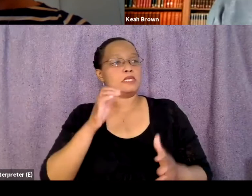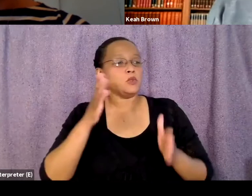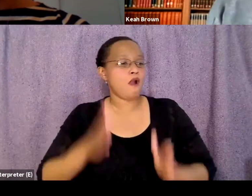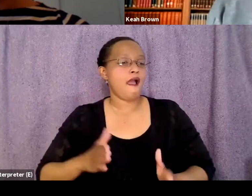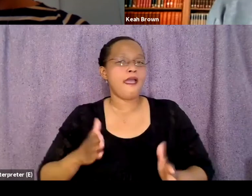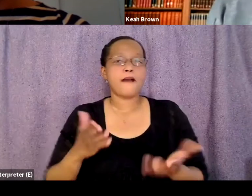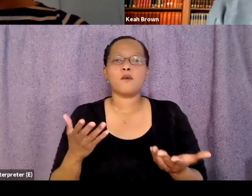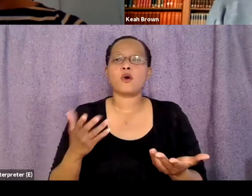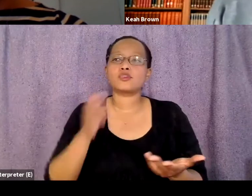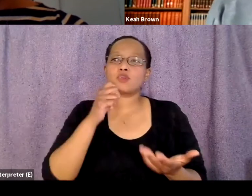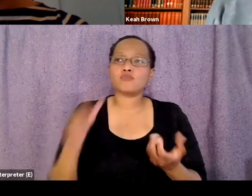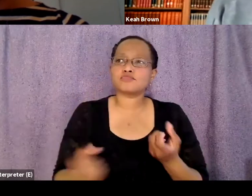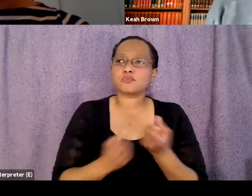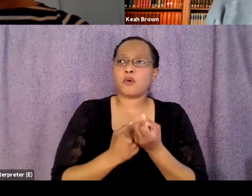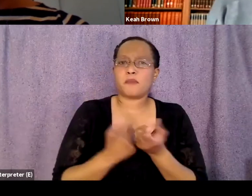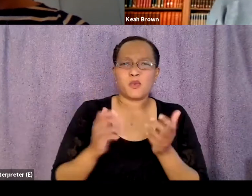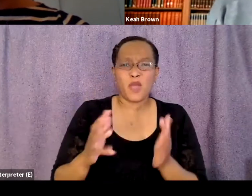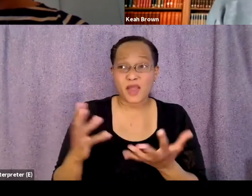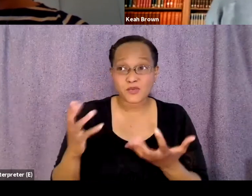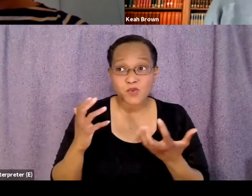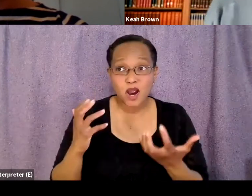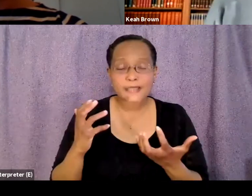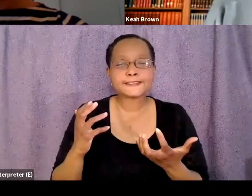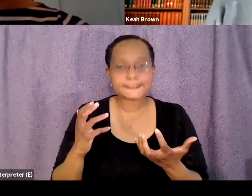in the way that I want them to you I just remember that I'm showing up for myself.